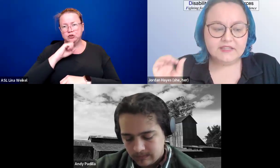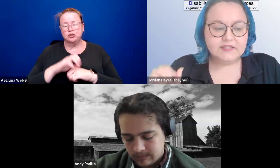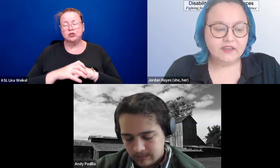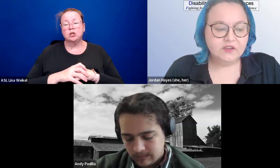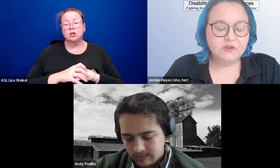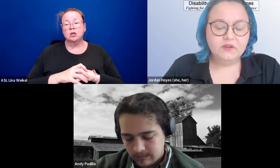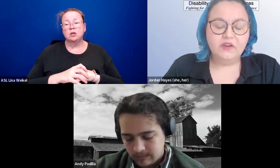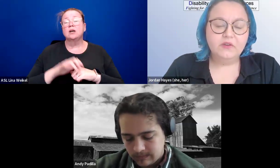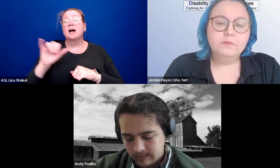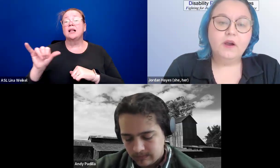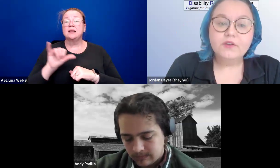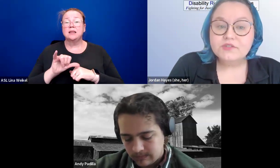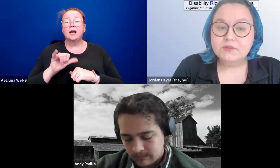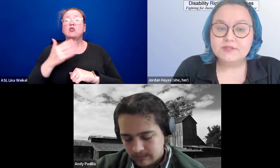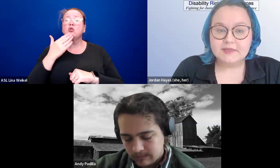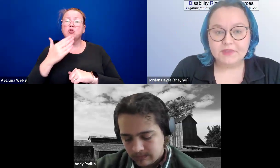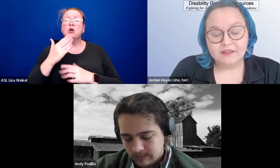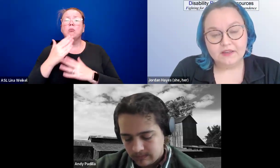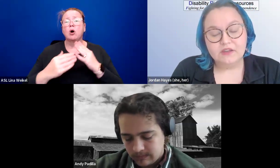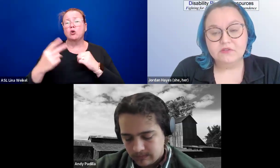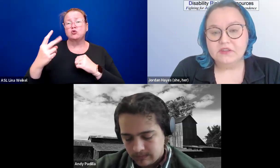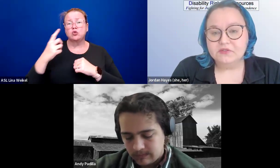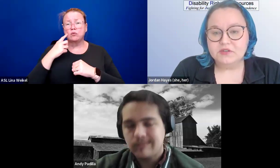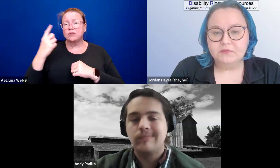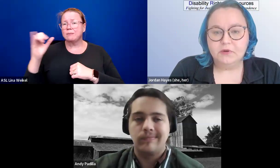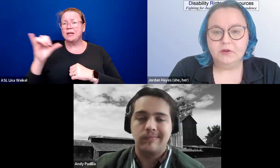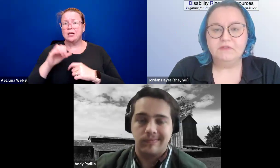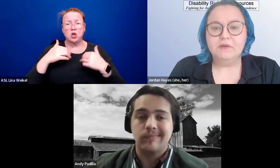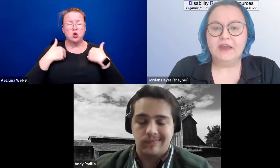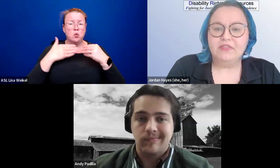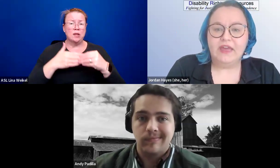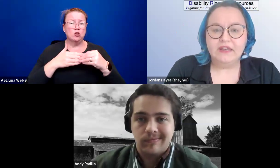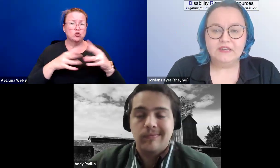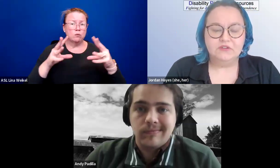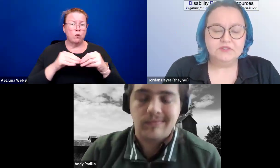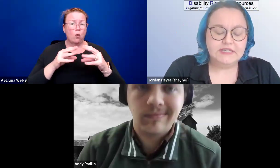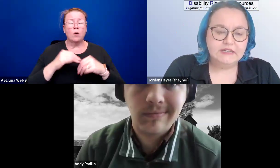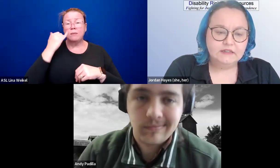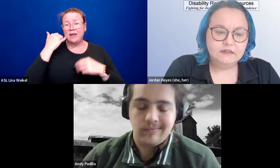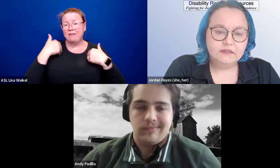Jordan Hayes (she, her): it's like a a good part to just something like a youth leadership Forum. If you have that in your state.